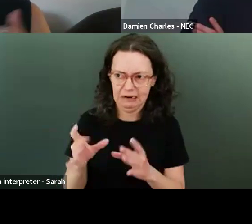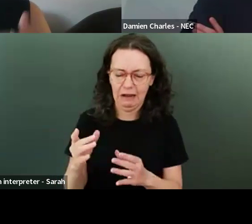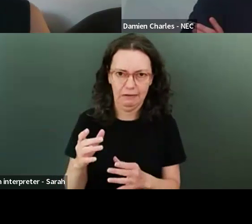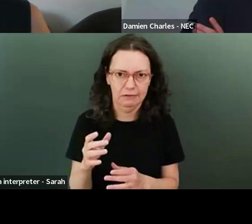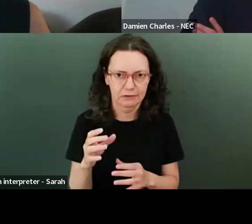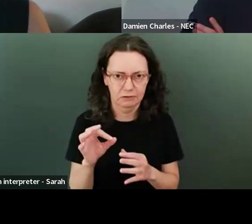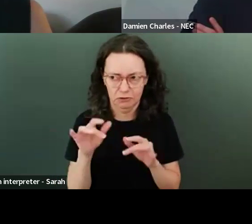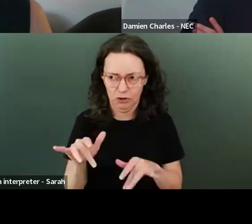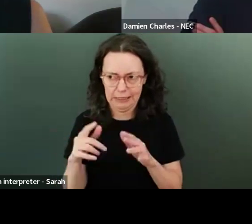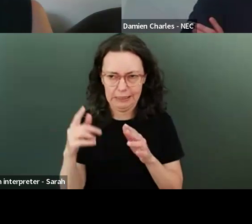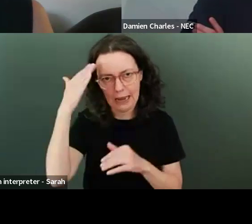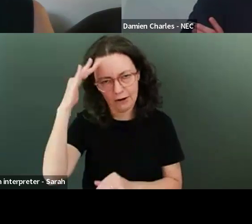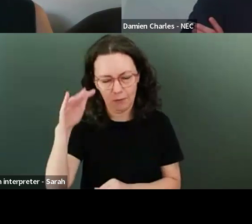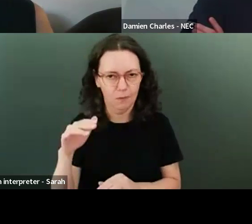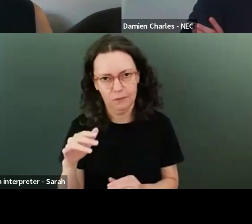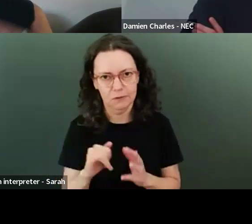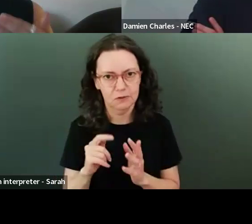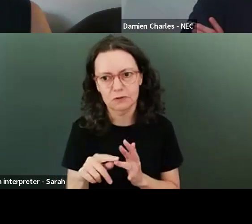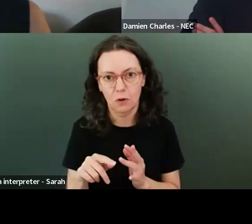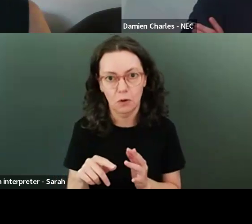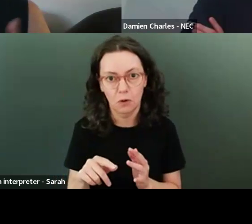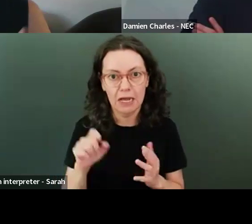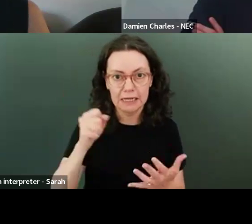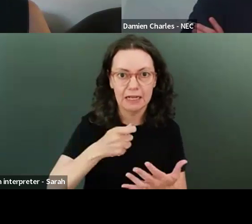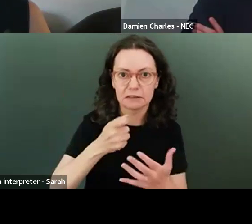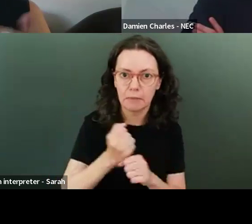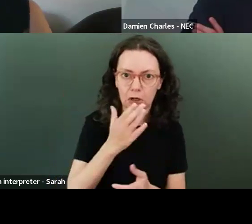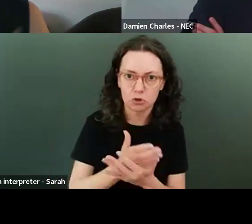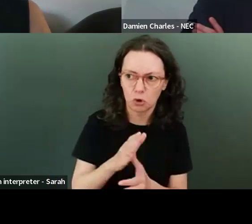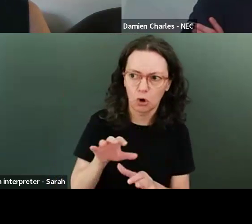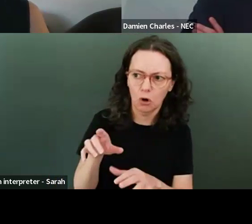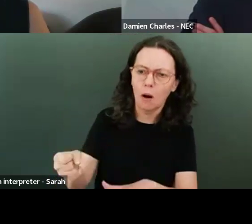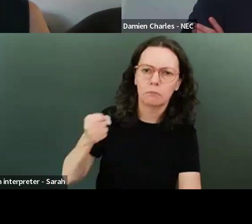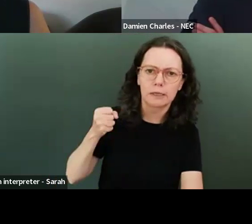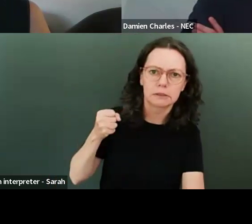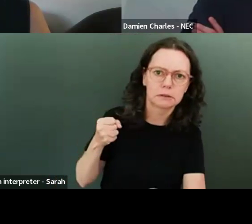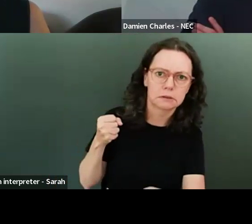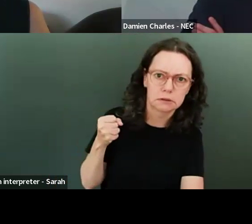they're joining the ladder. So sequencing things and making sure that